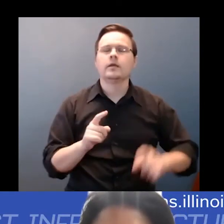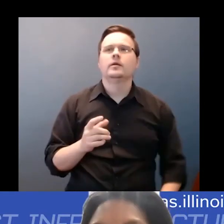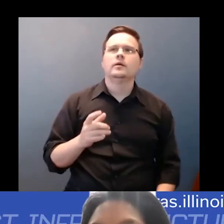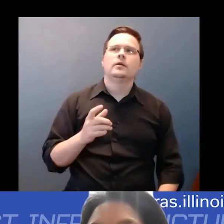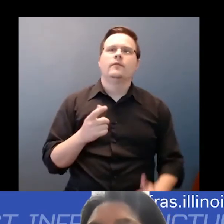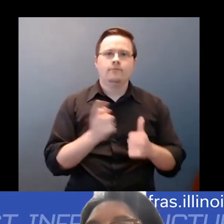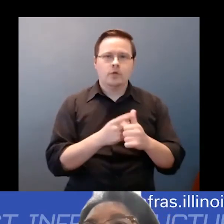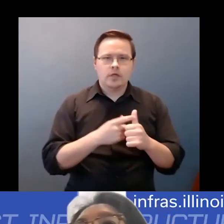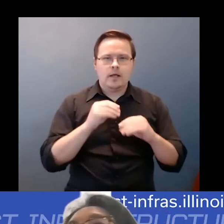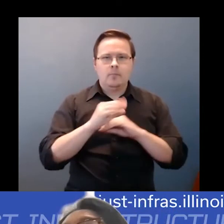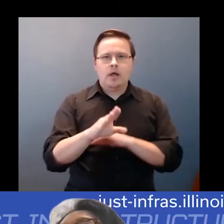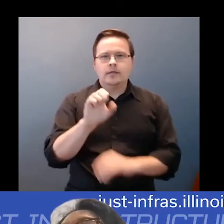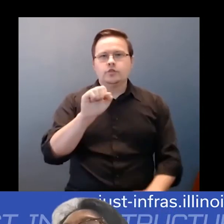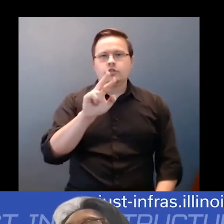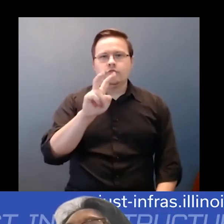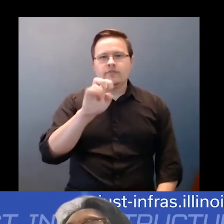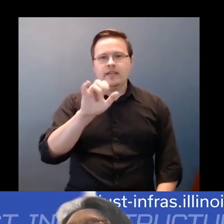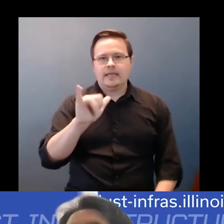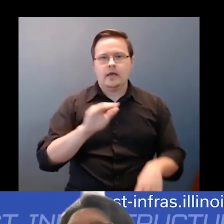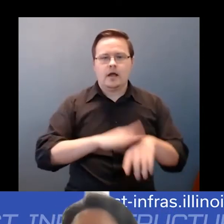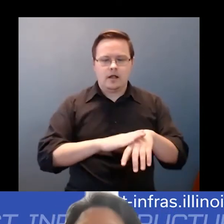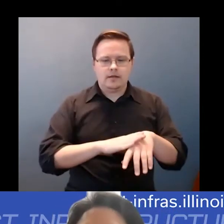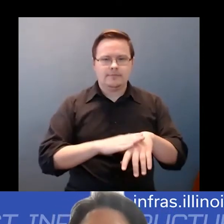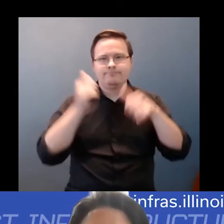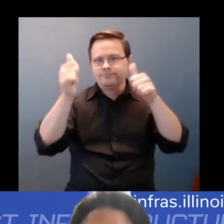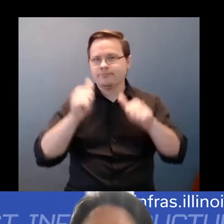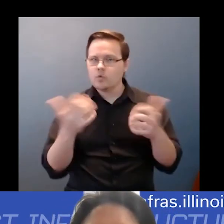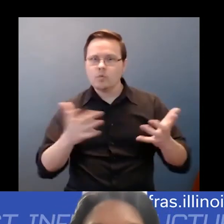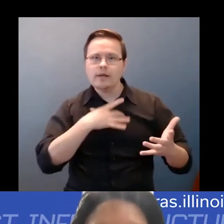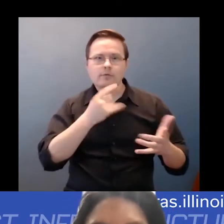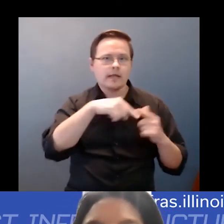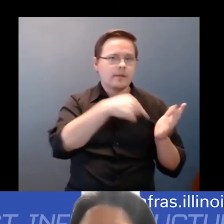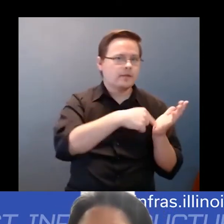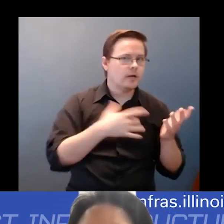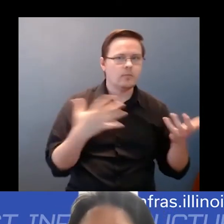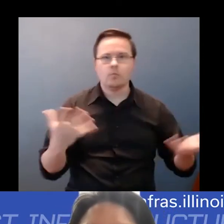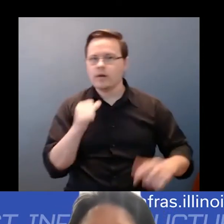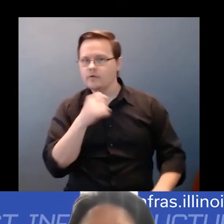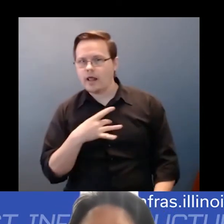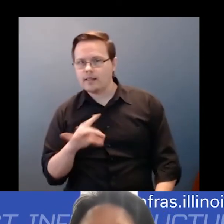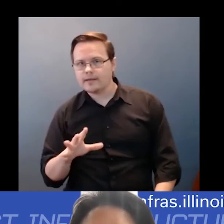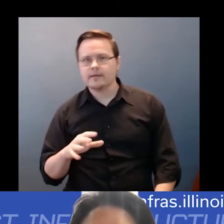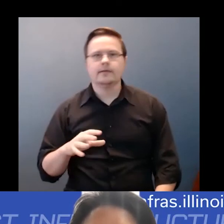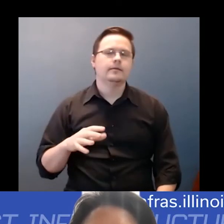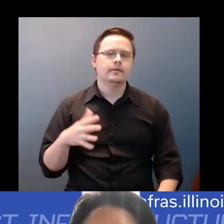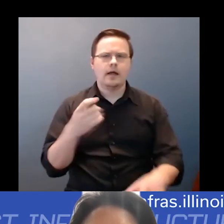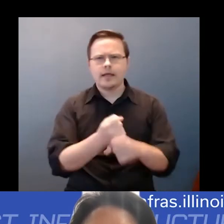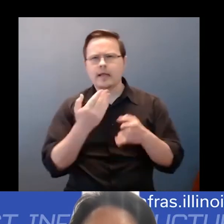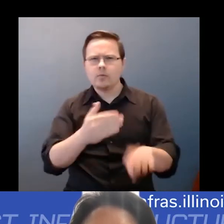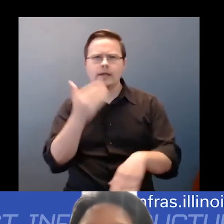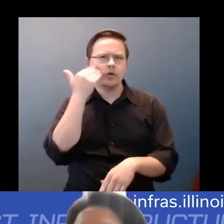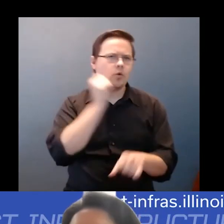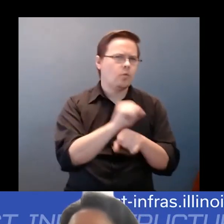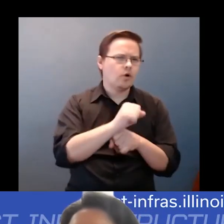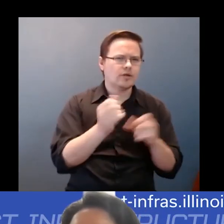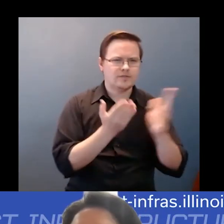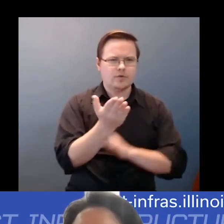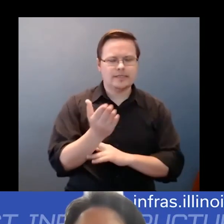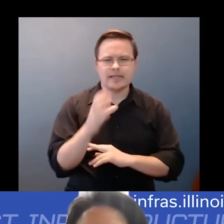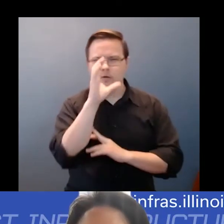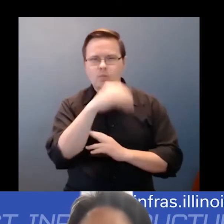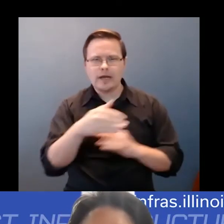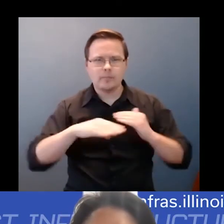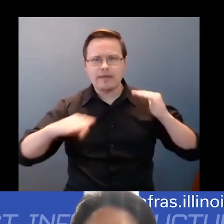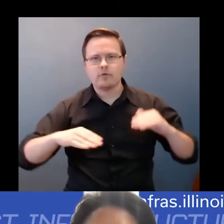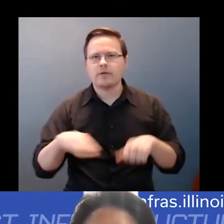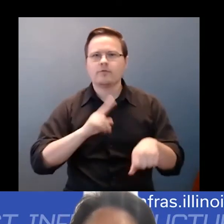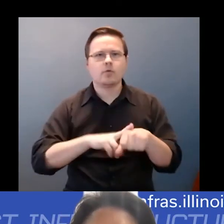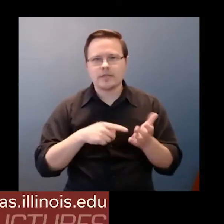I first put a survey on Mechanical Turk asking like what do you like about this job, what do you not like about this job as a way of kind of getting to know workers through this we're distributed platform.